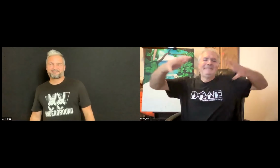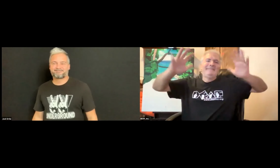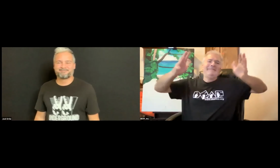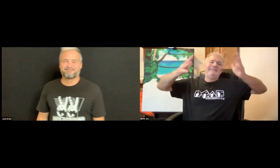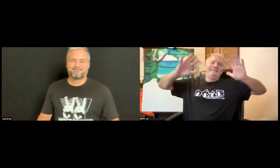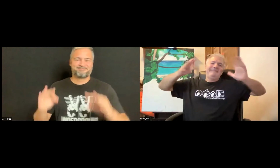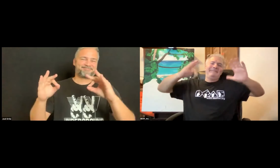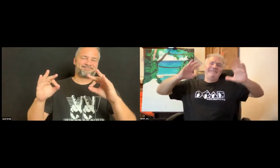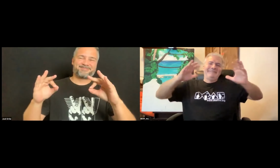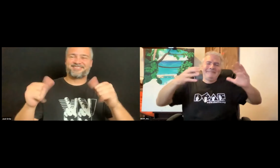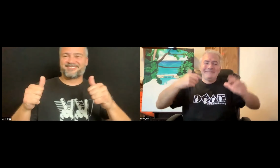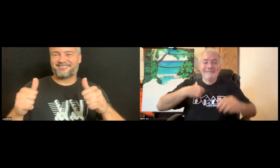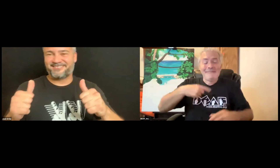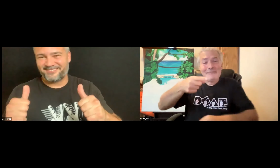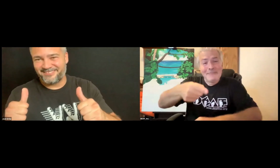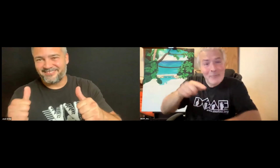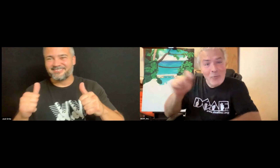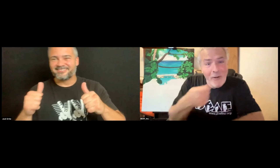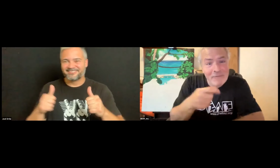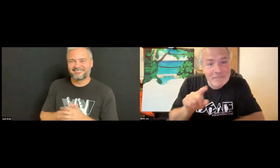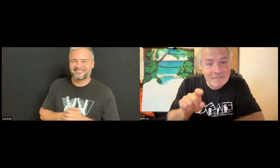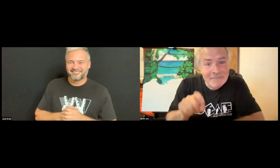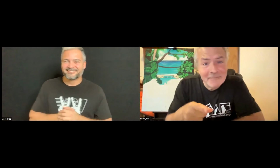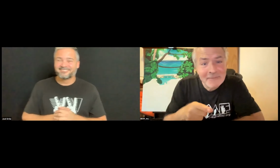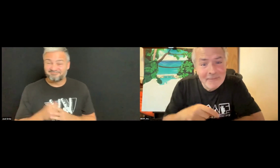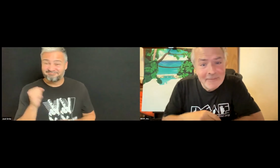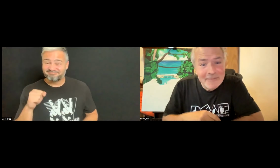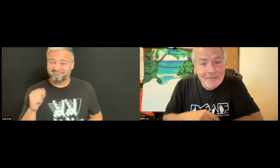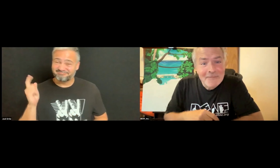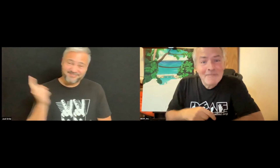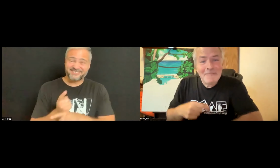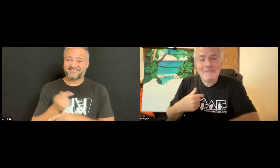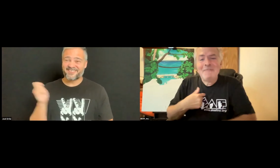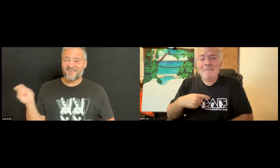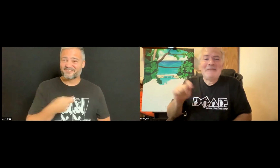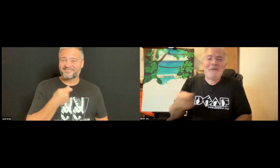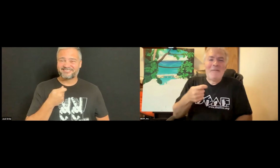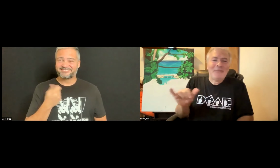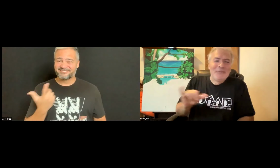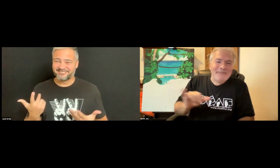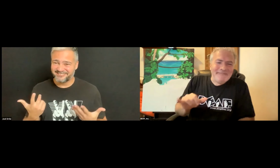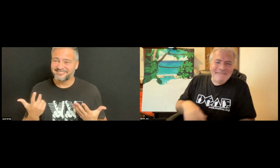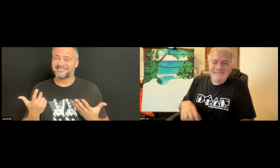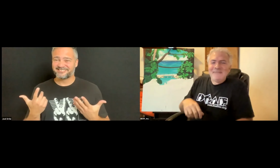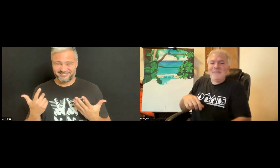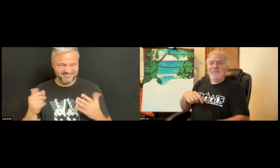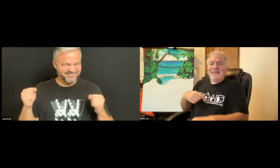Yay! Wow! Yes. Do you golf? Yes, I do. That's right. I do golf.